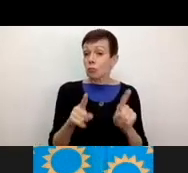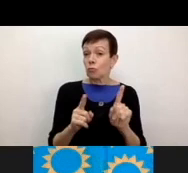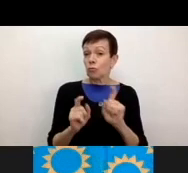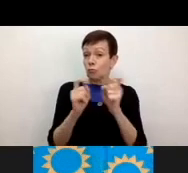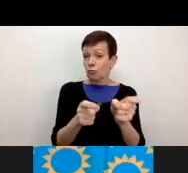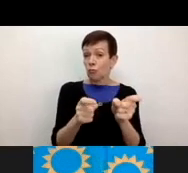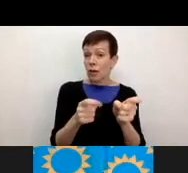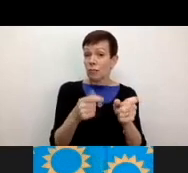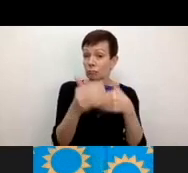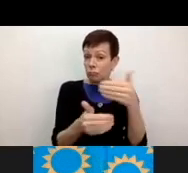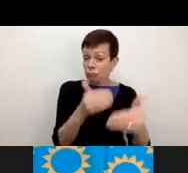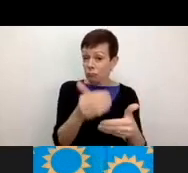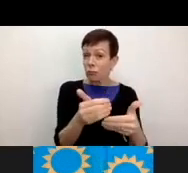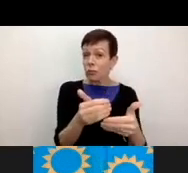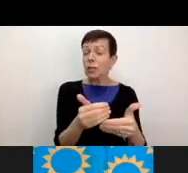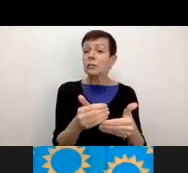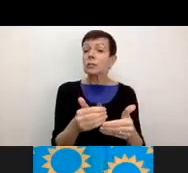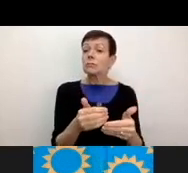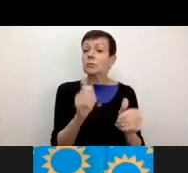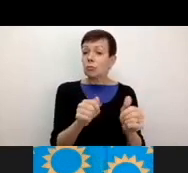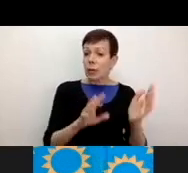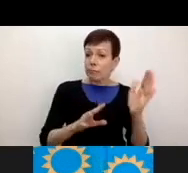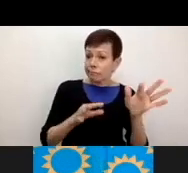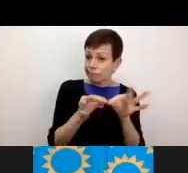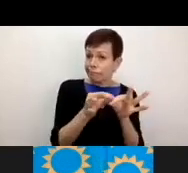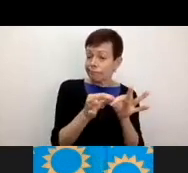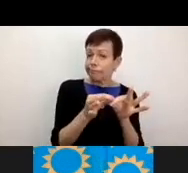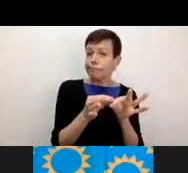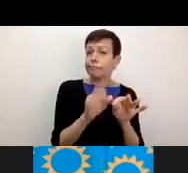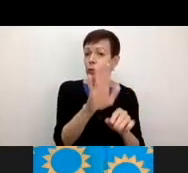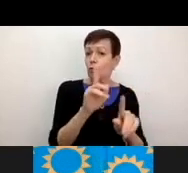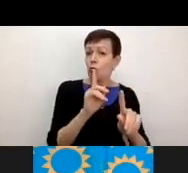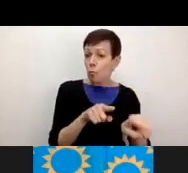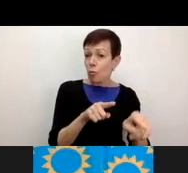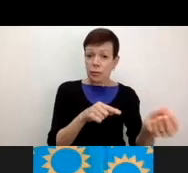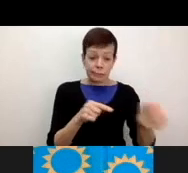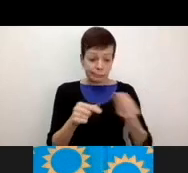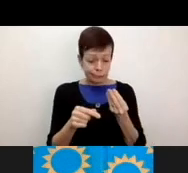if folks want to reach out directly to the impact team, we'd love to hear about where